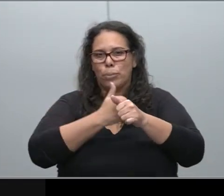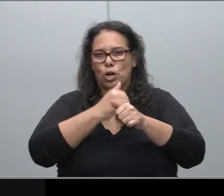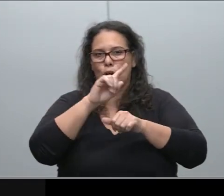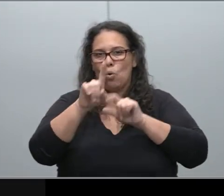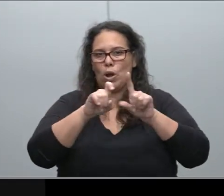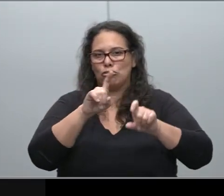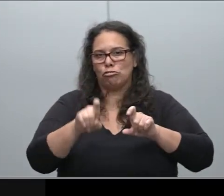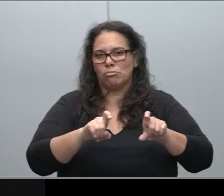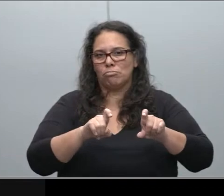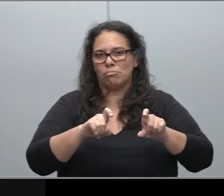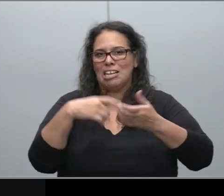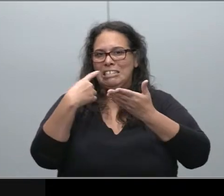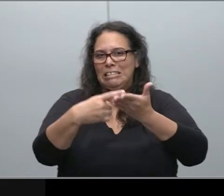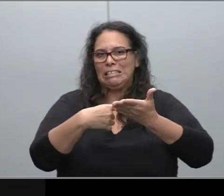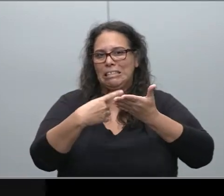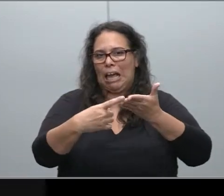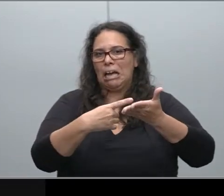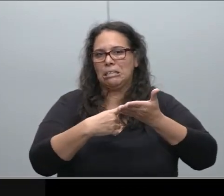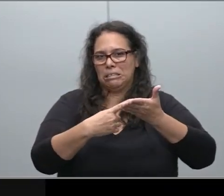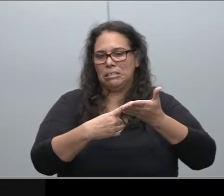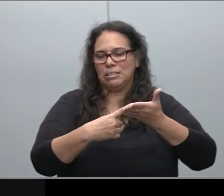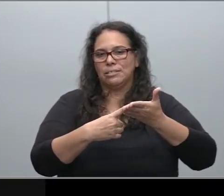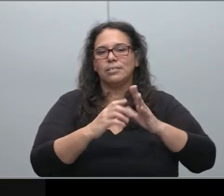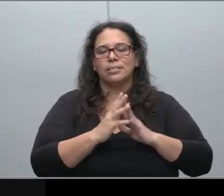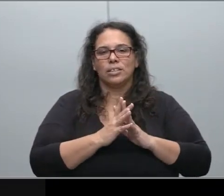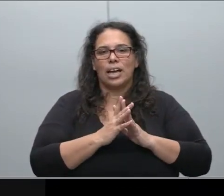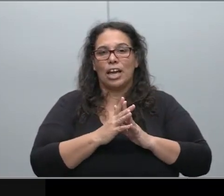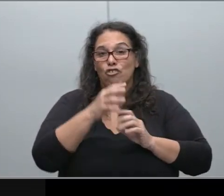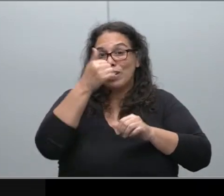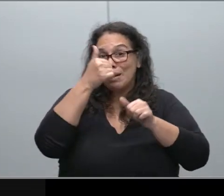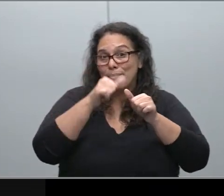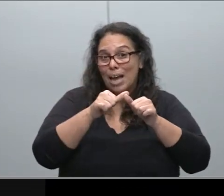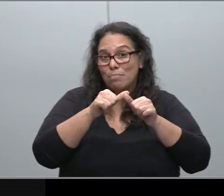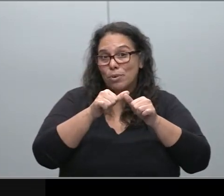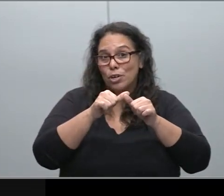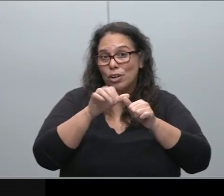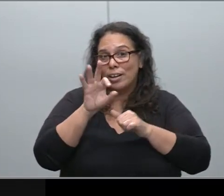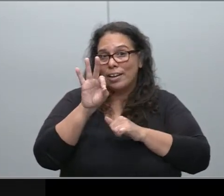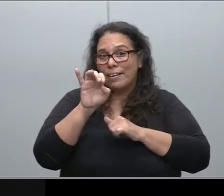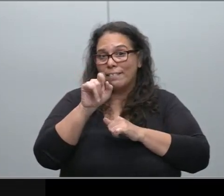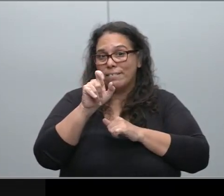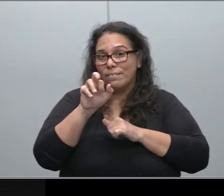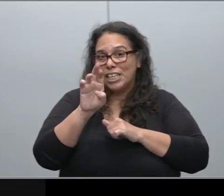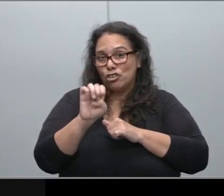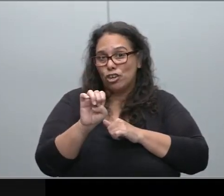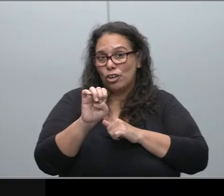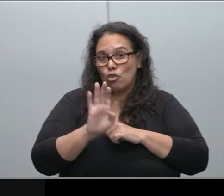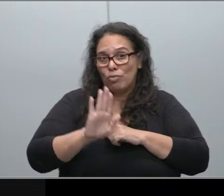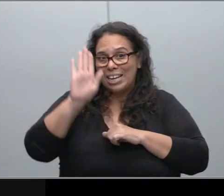and actually get into the Thought Exchange as well. So we'll give you a few minutes to start getting that set up.